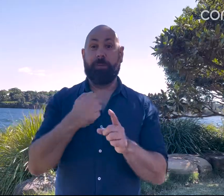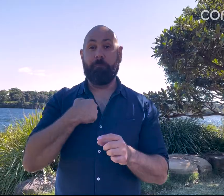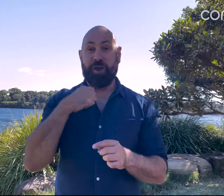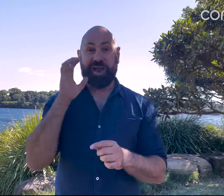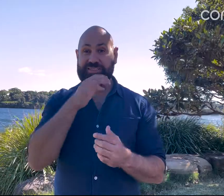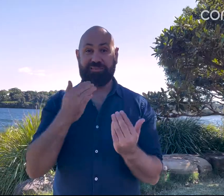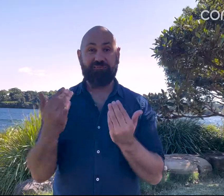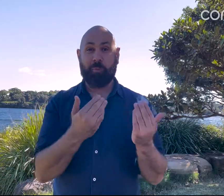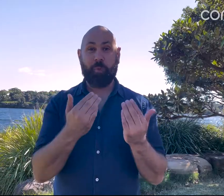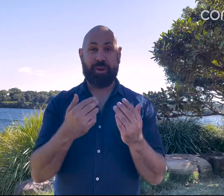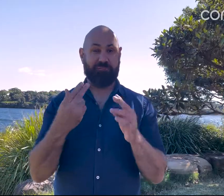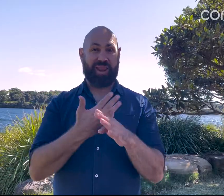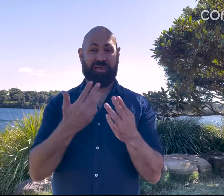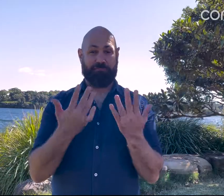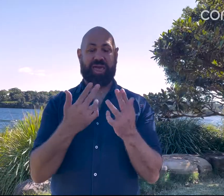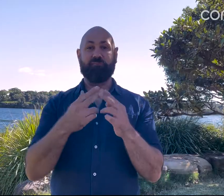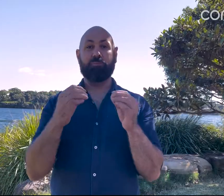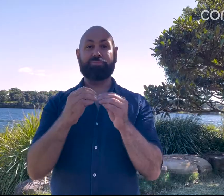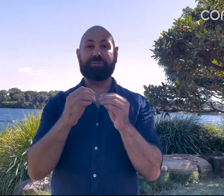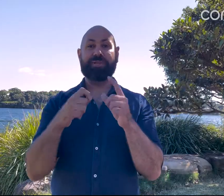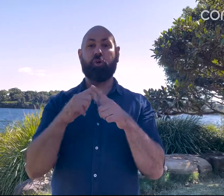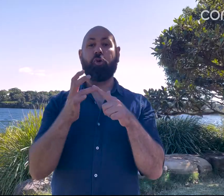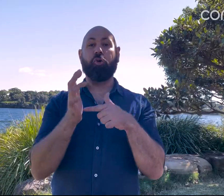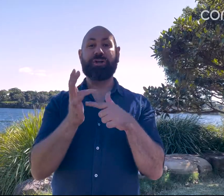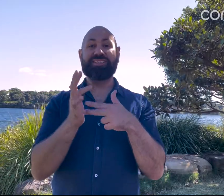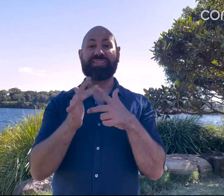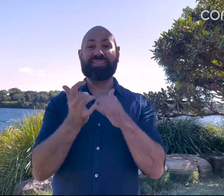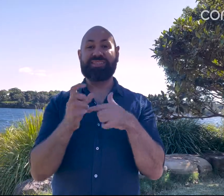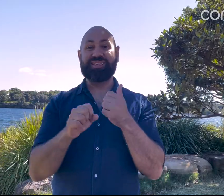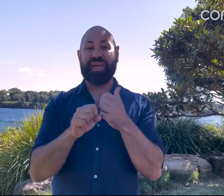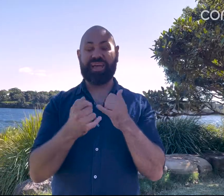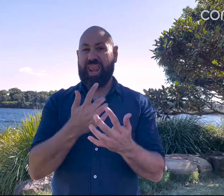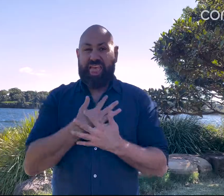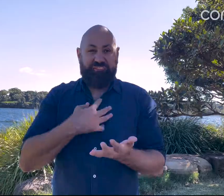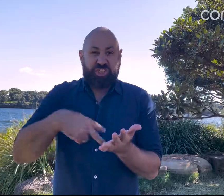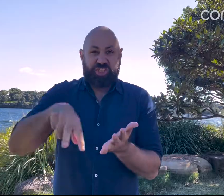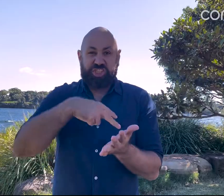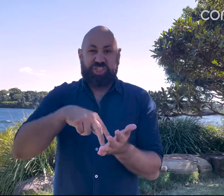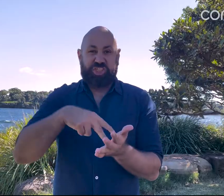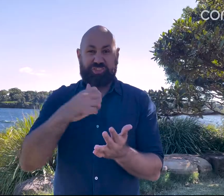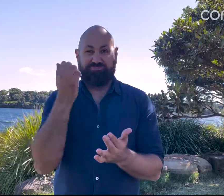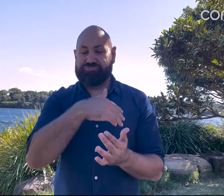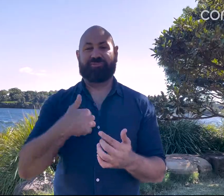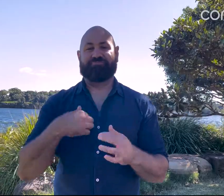like my cousin Kotoni Staggs who plays for the Brisbane Broncos really loves Indigenous dances.